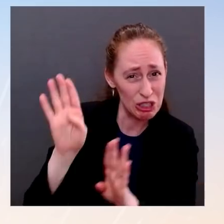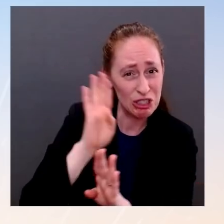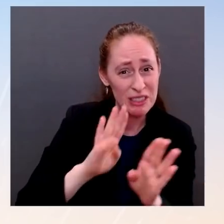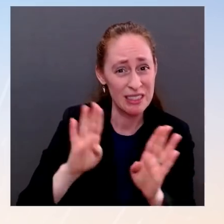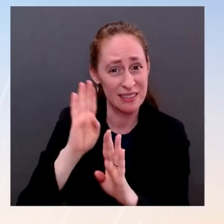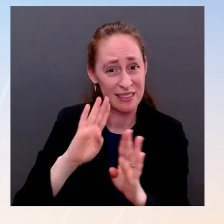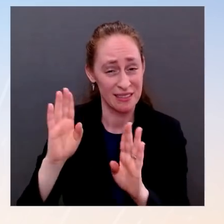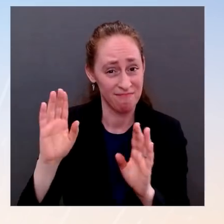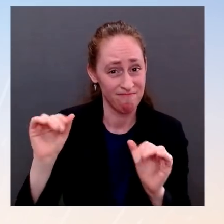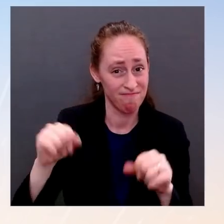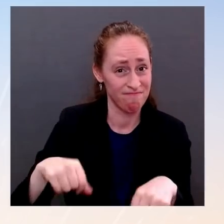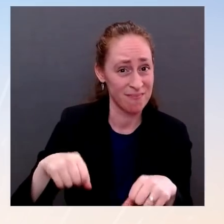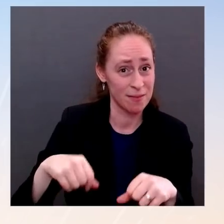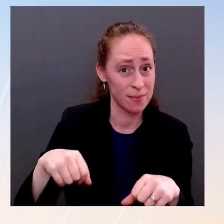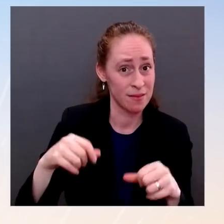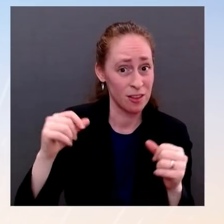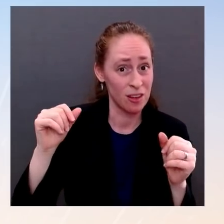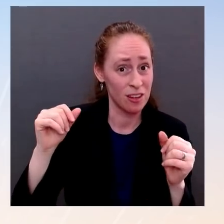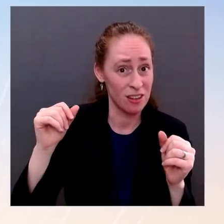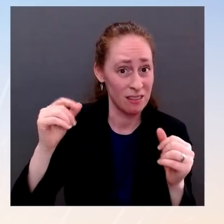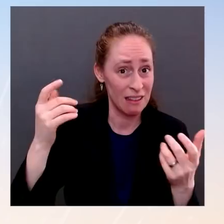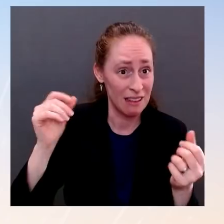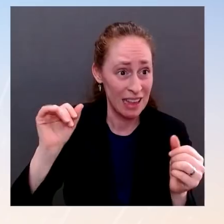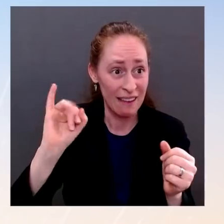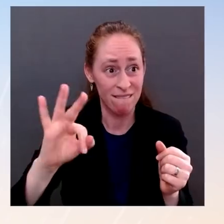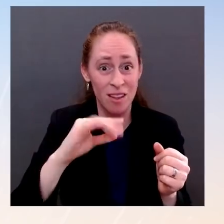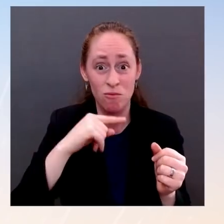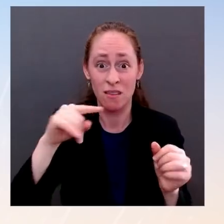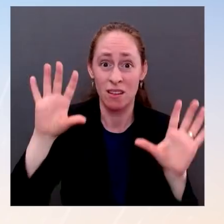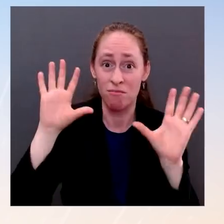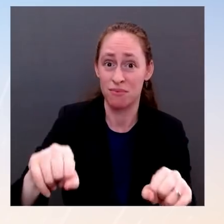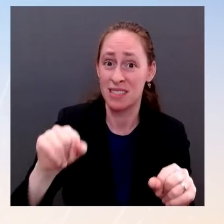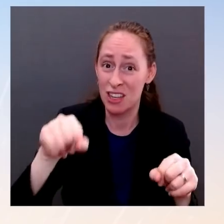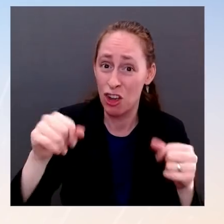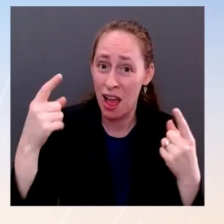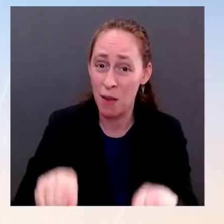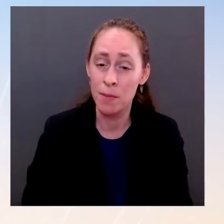we're a very connected and digitized society, and that as a society,